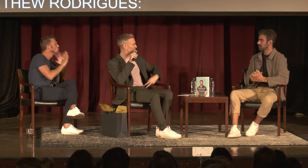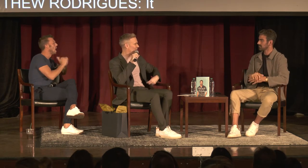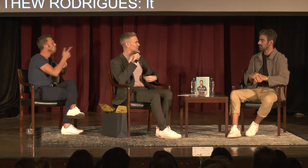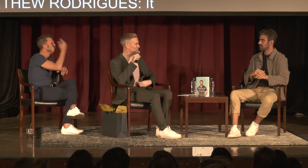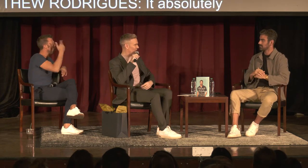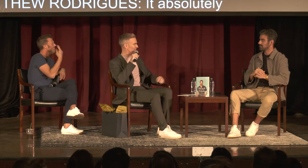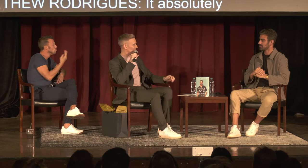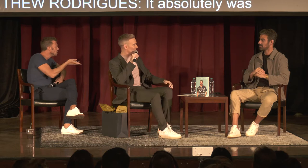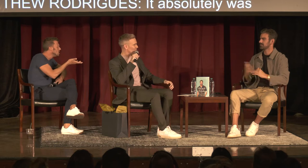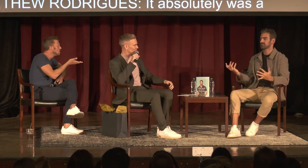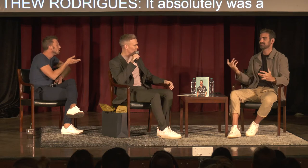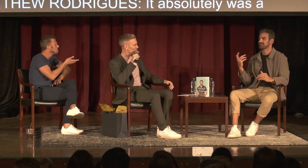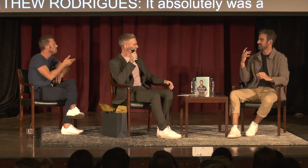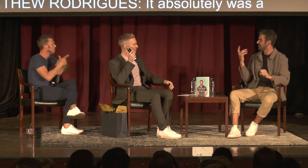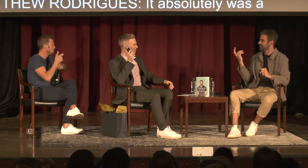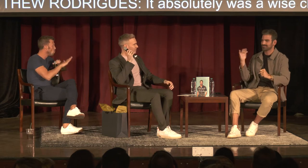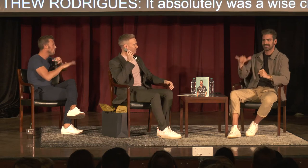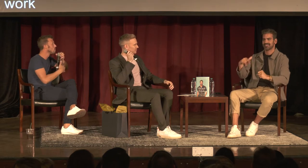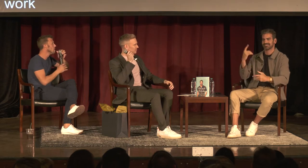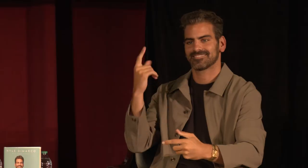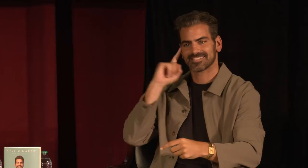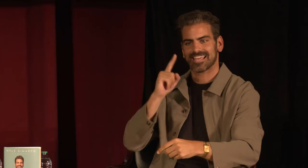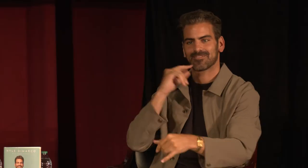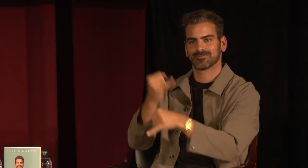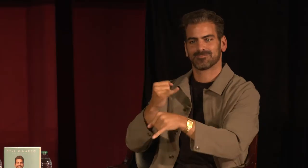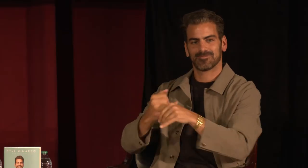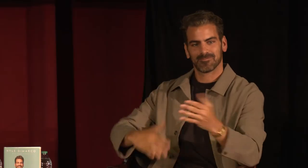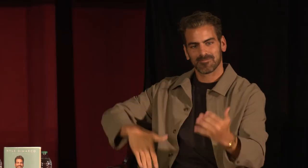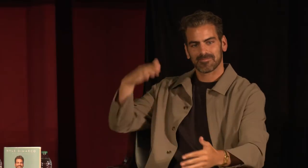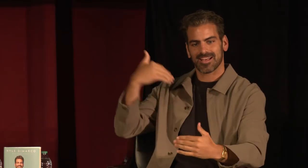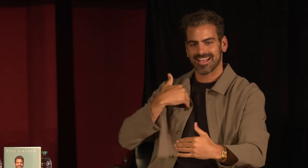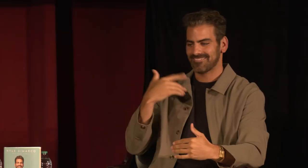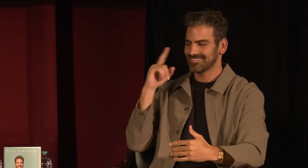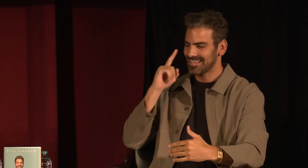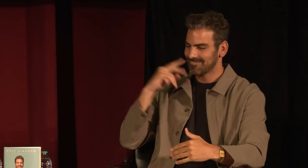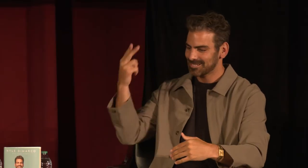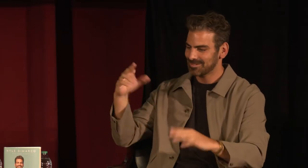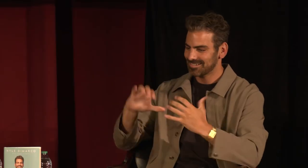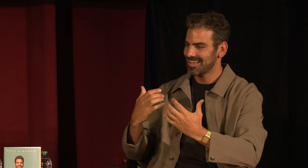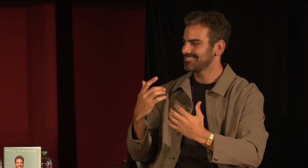You probably knew a lot of it too from school? Yeah. So, Deaf schools, I have to thank for teaching